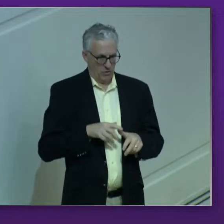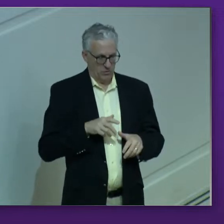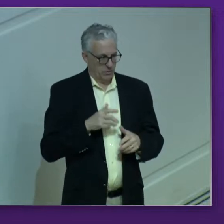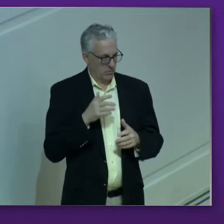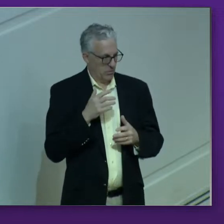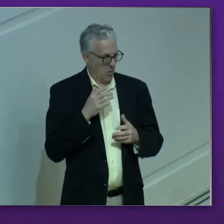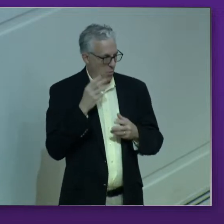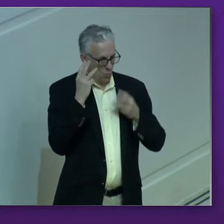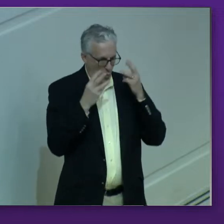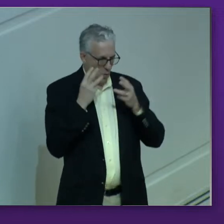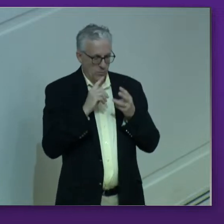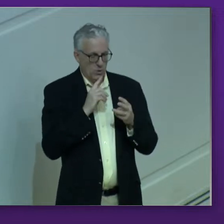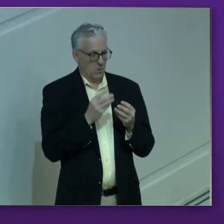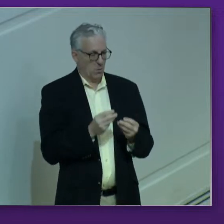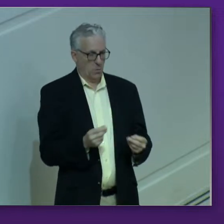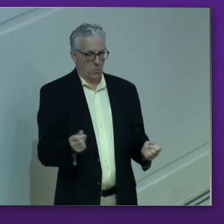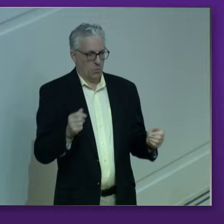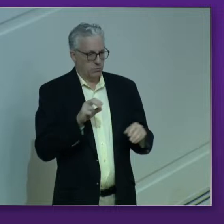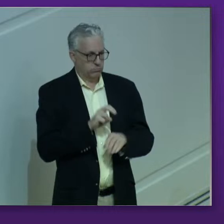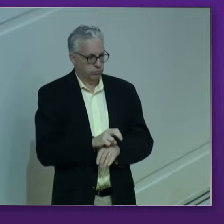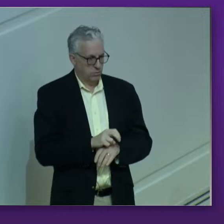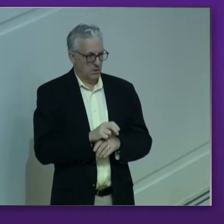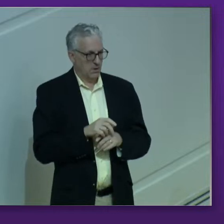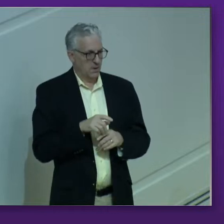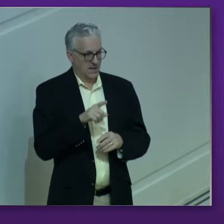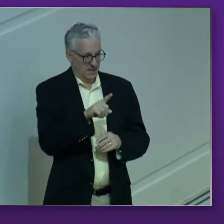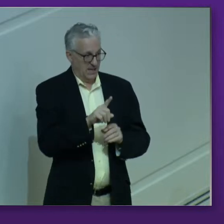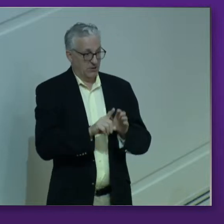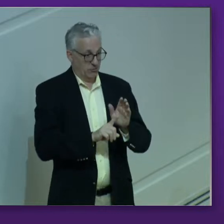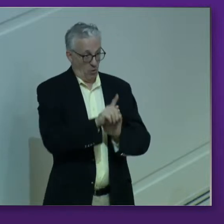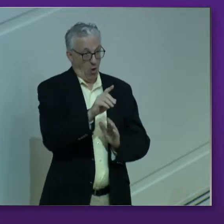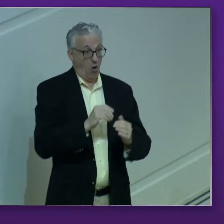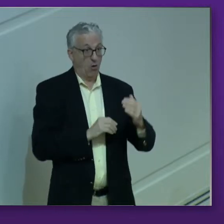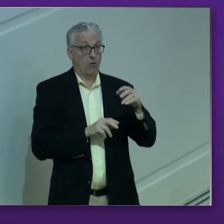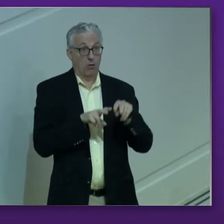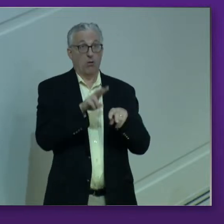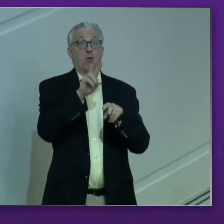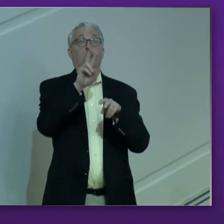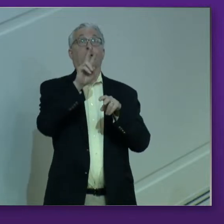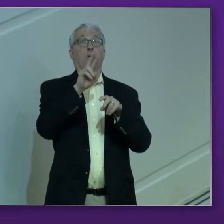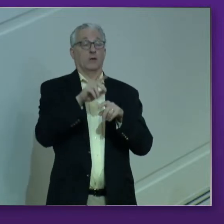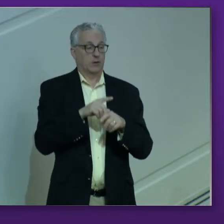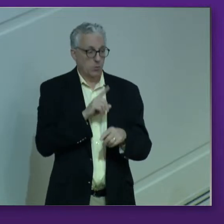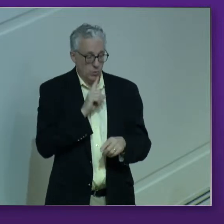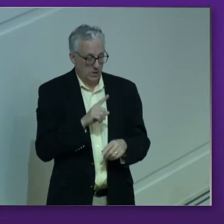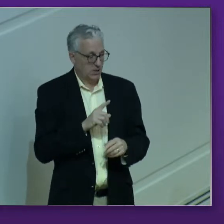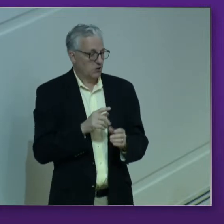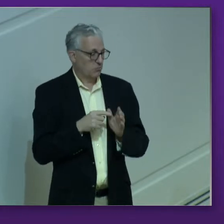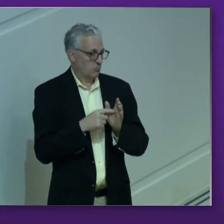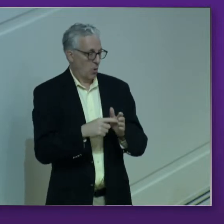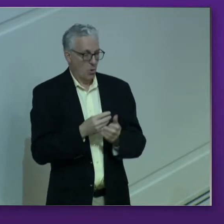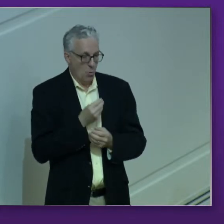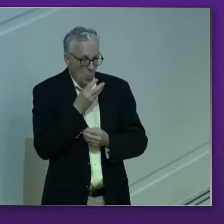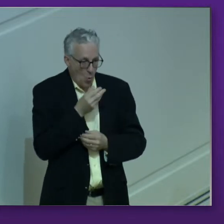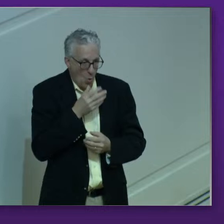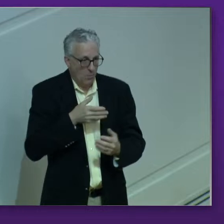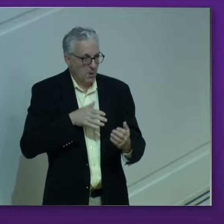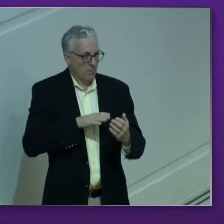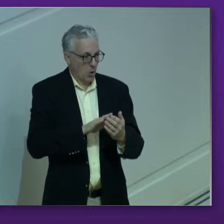STUDENTS AND COLLEAGUES WERE BITTERLY DESCRIBE DR. WHEATLEY AS A WARM WELCOMING KIND AND